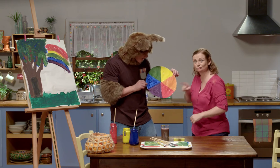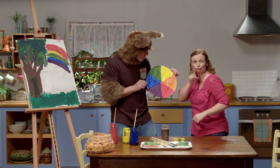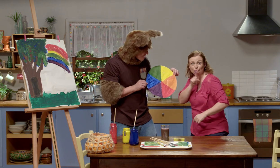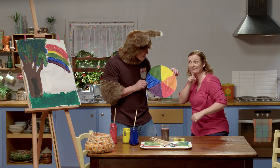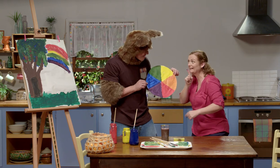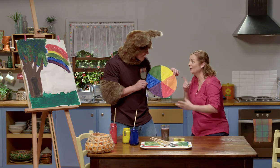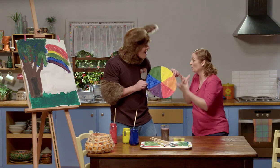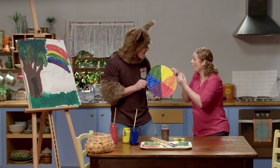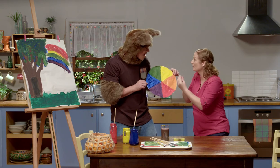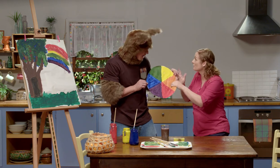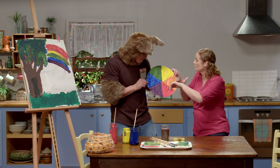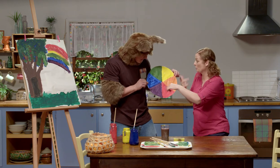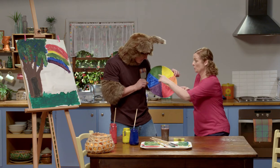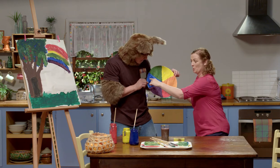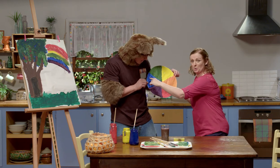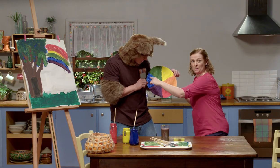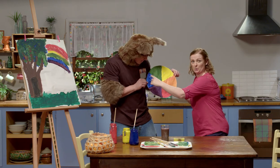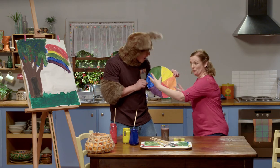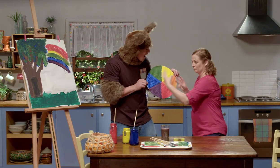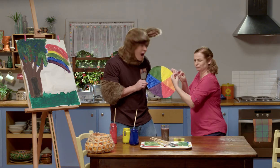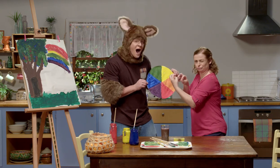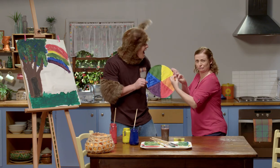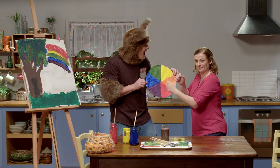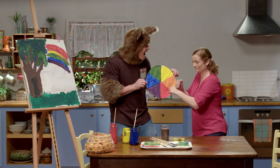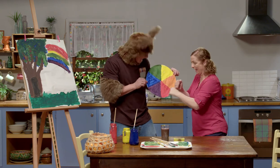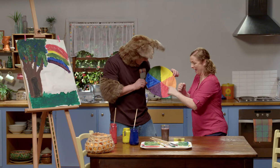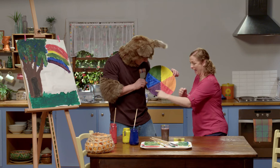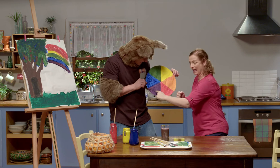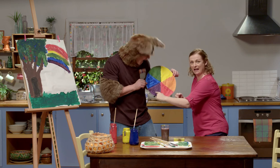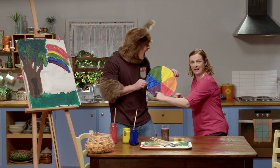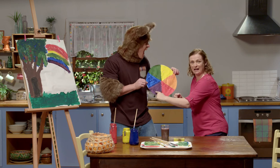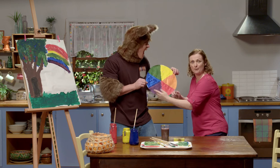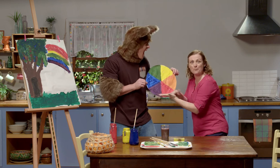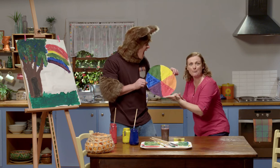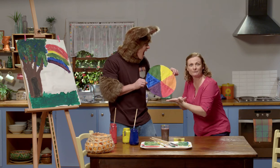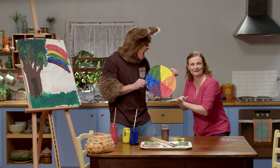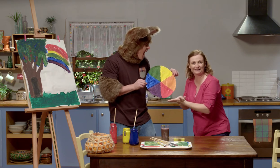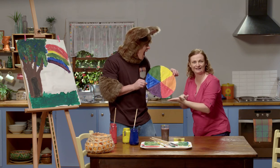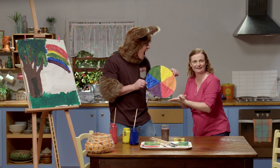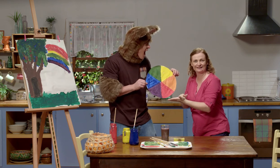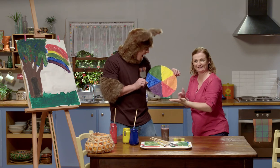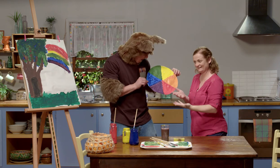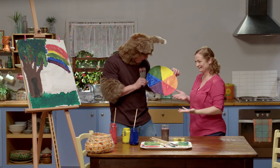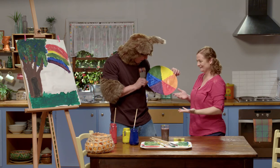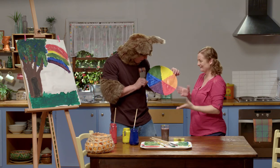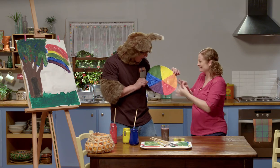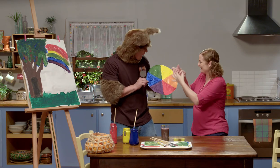And then the red mixed with the blue will make purple.